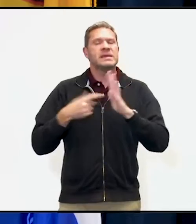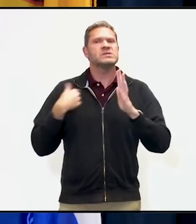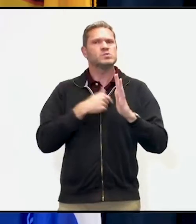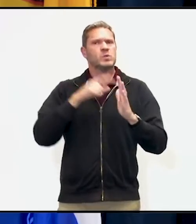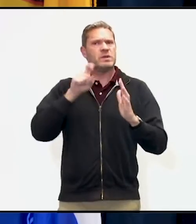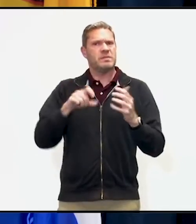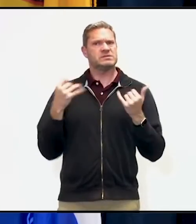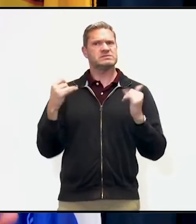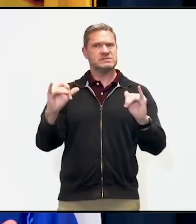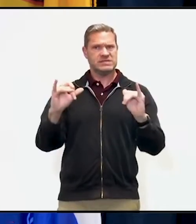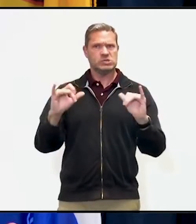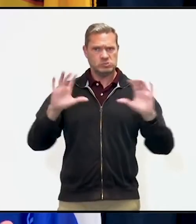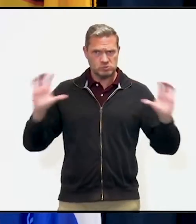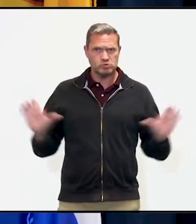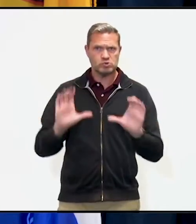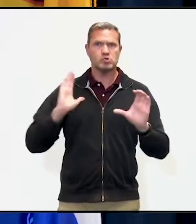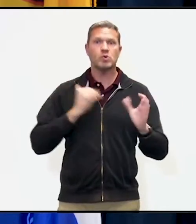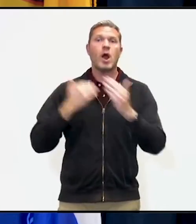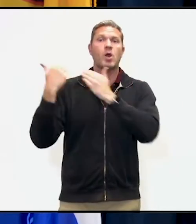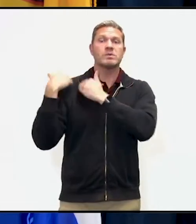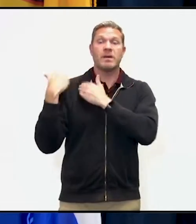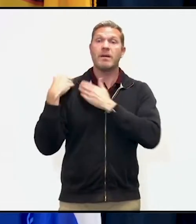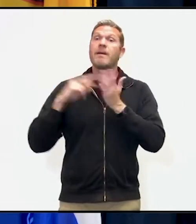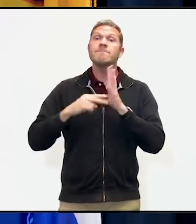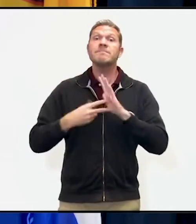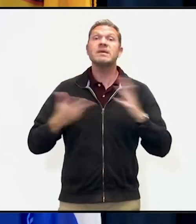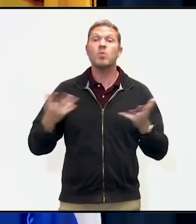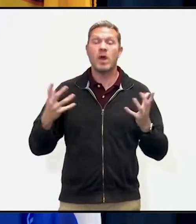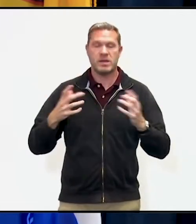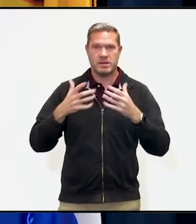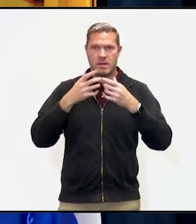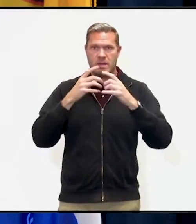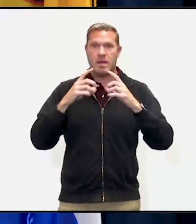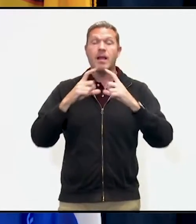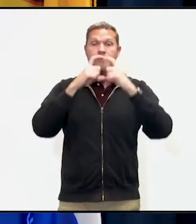So that means wearing masks even when we're outside, that means making sure that we are